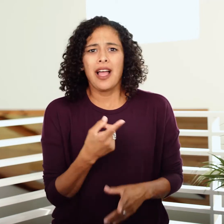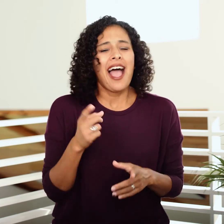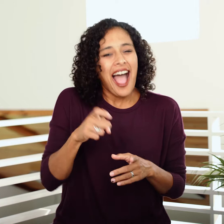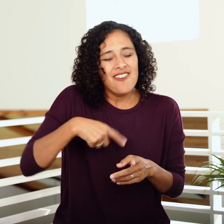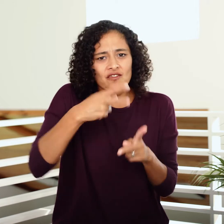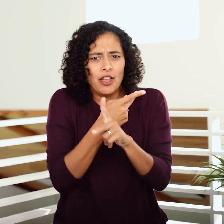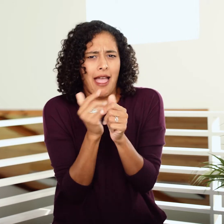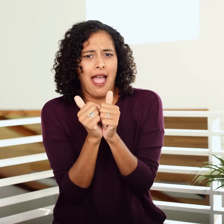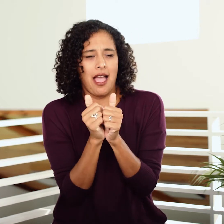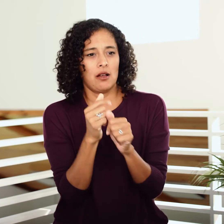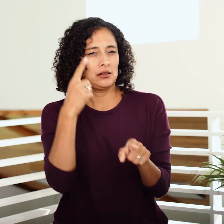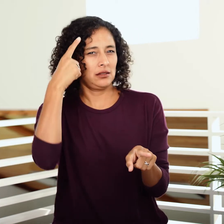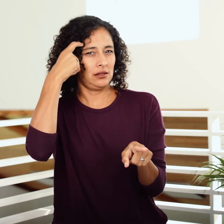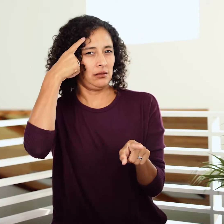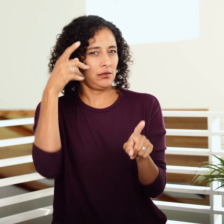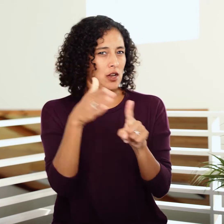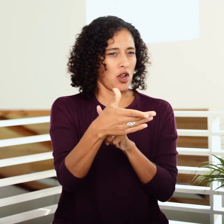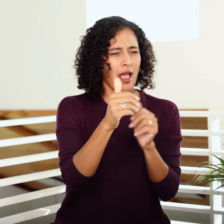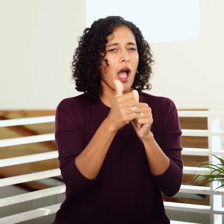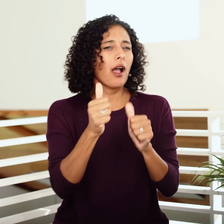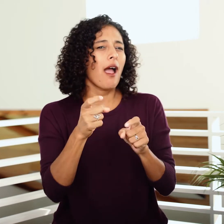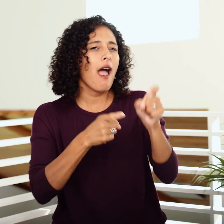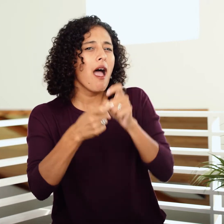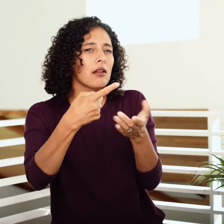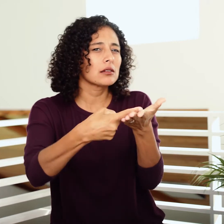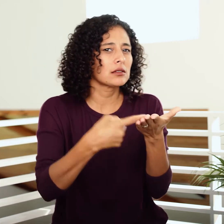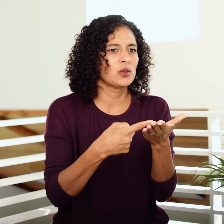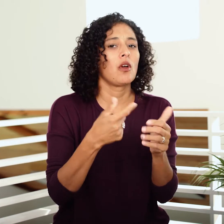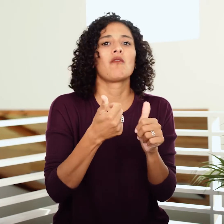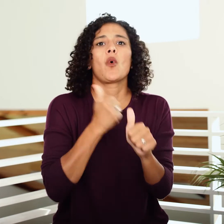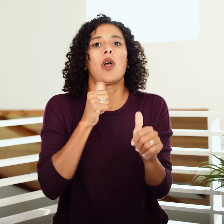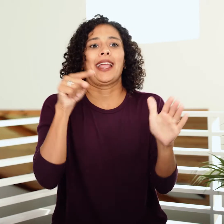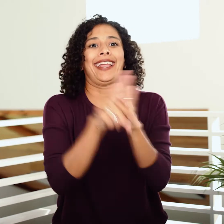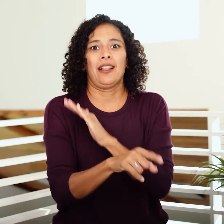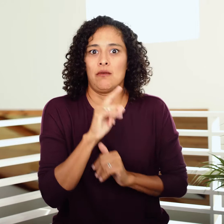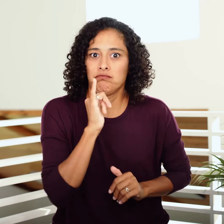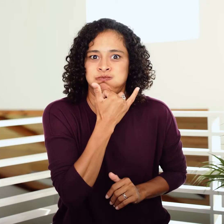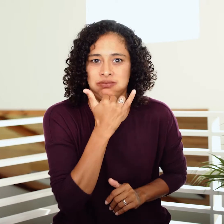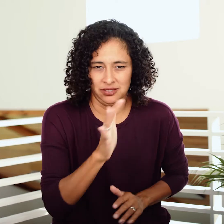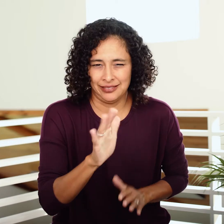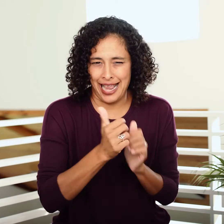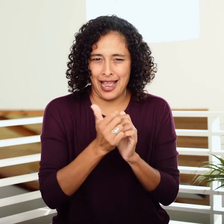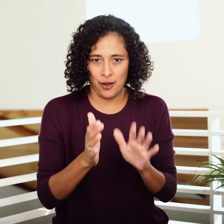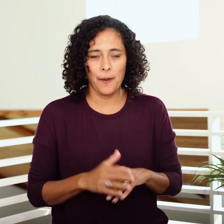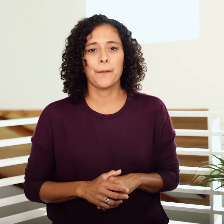So they need a way to handle suspected adultery in order to avoid killing people who are falsely accused.